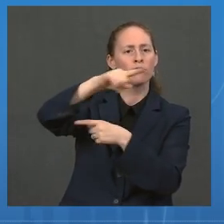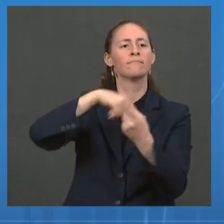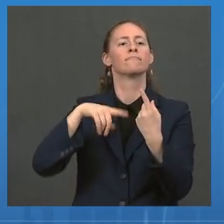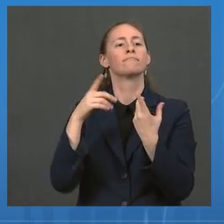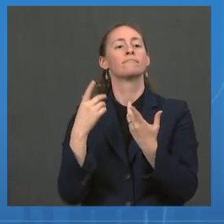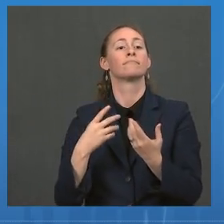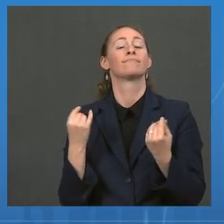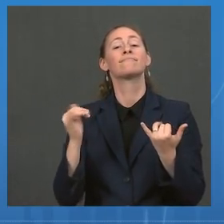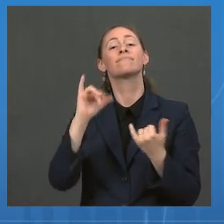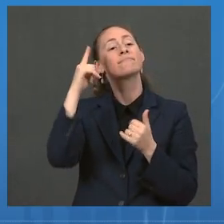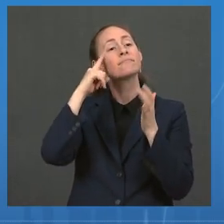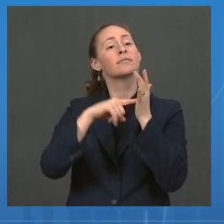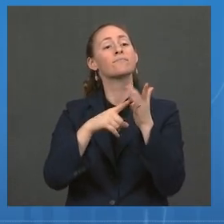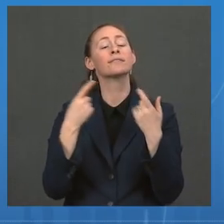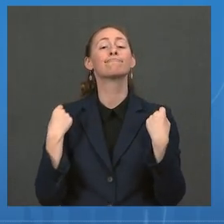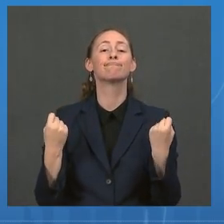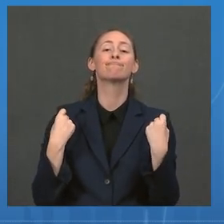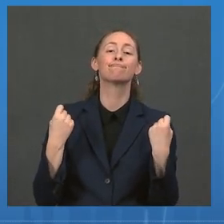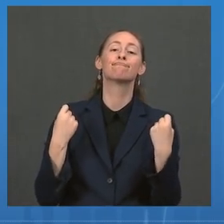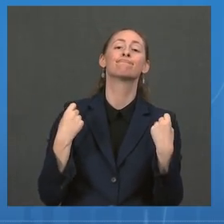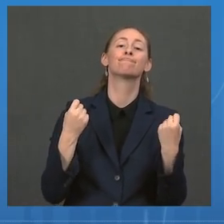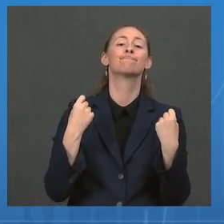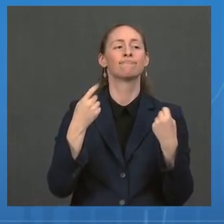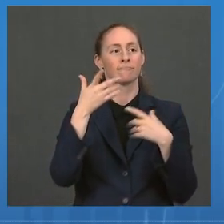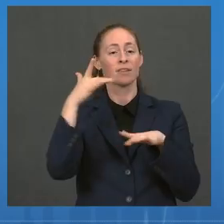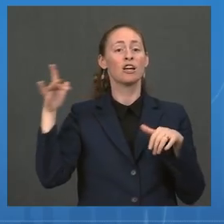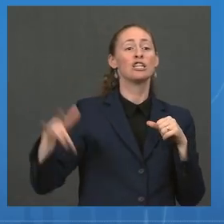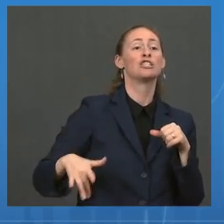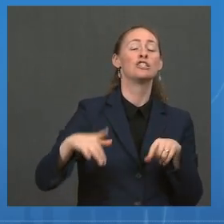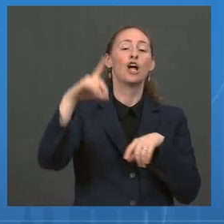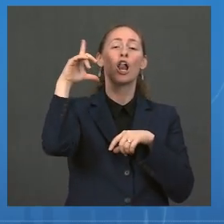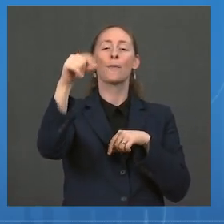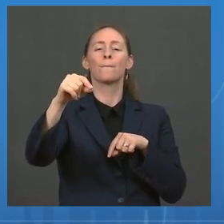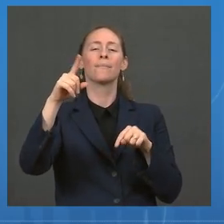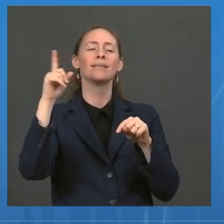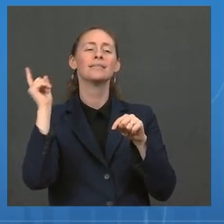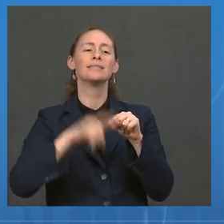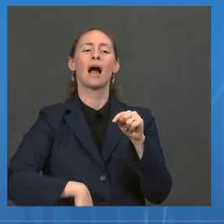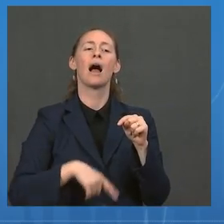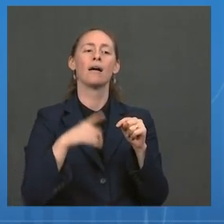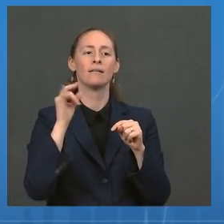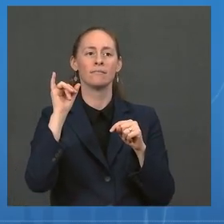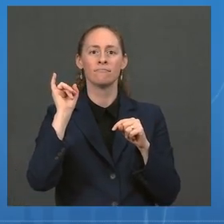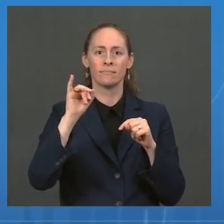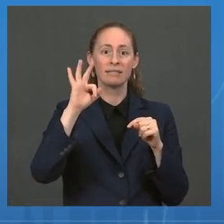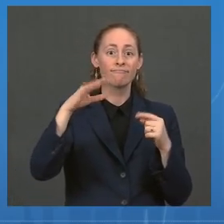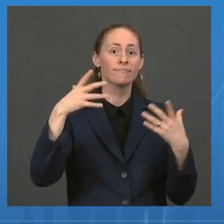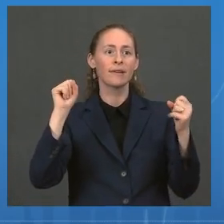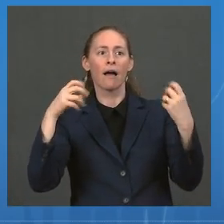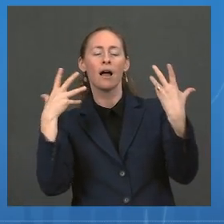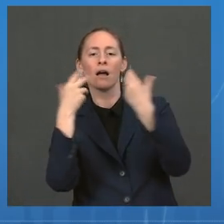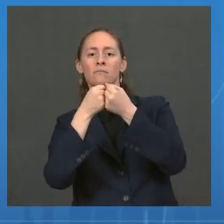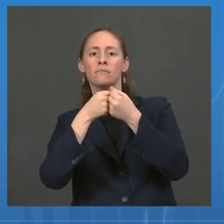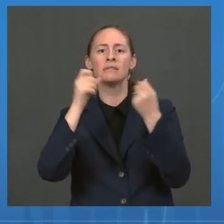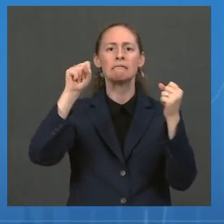recognizing that when we take on the risk of speeding, it can cost other people their lives. We have made rules so that people can't smoke